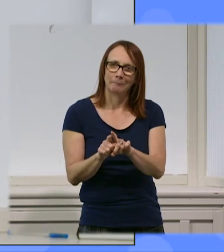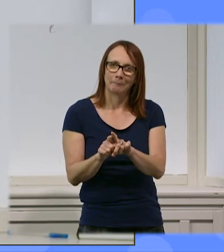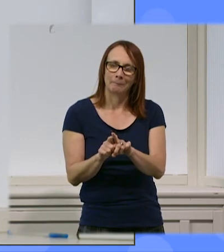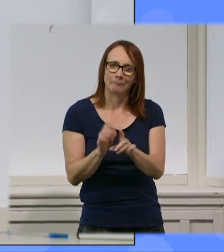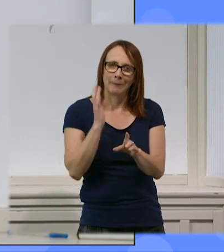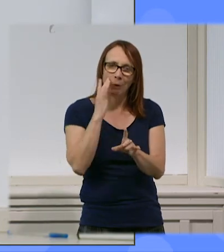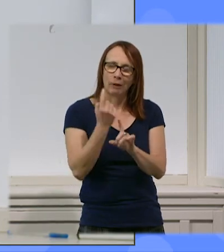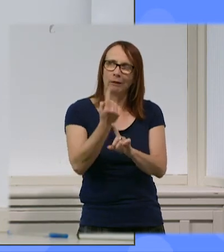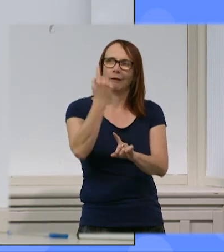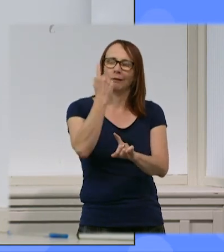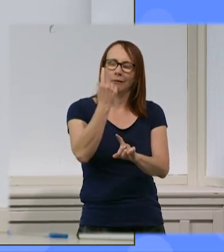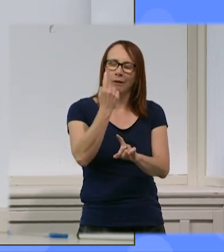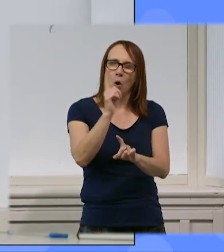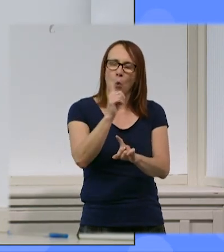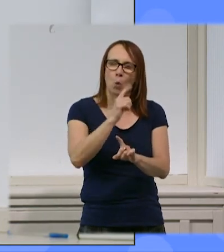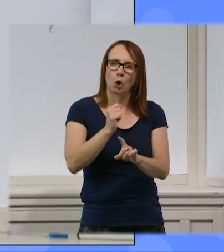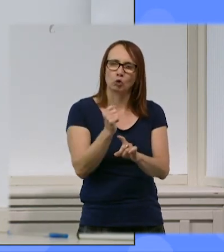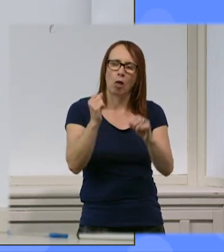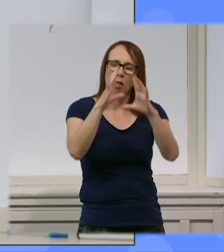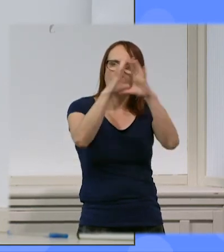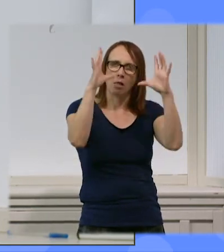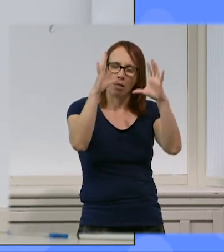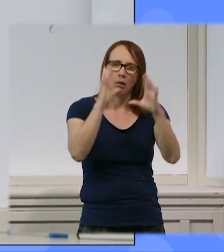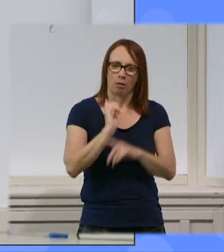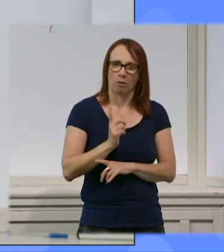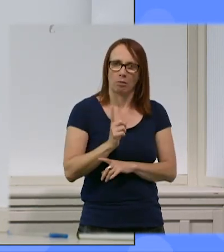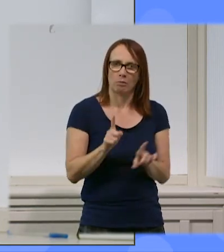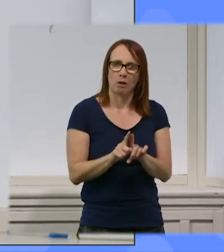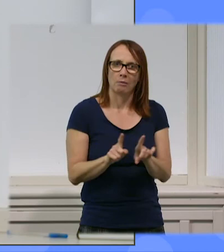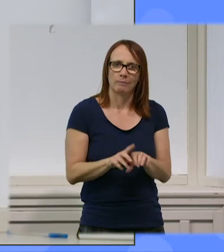about the country that you wanted to build and the reason we're revisiting